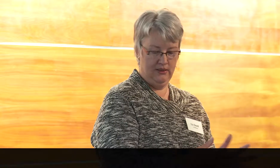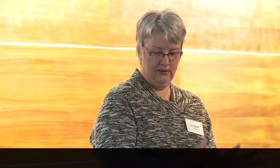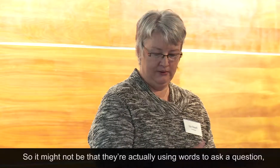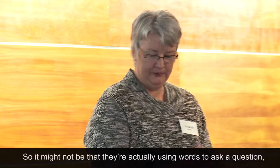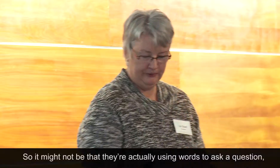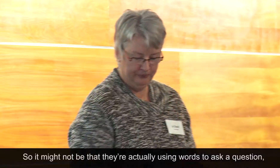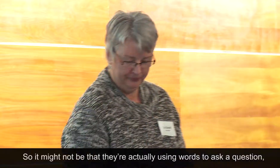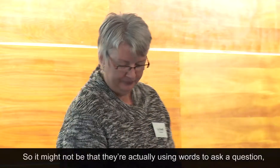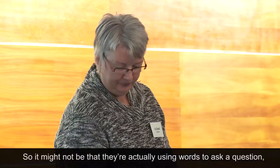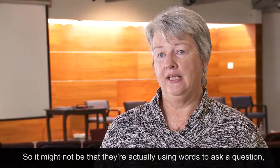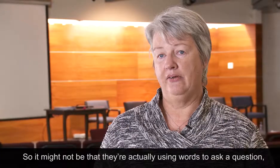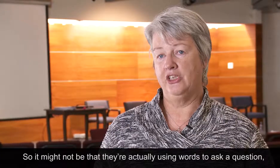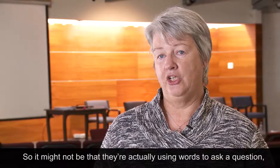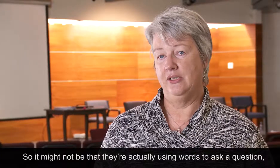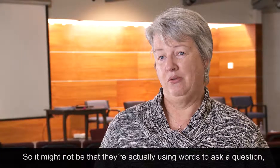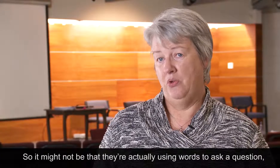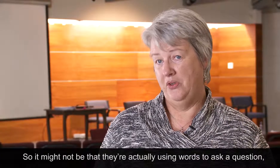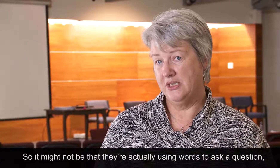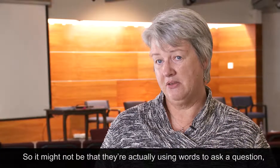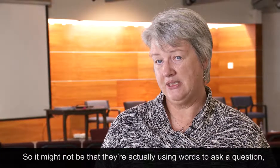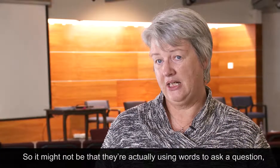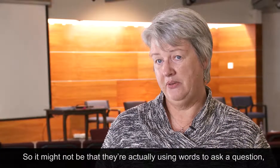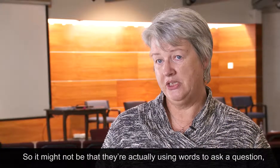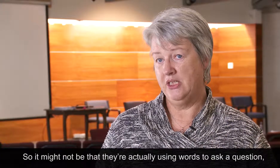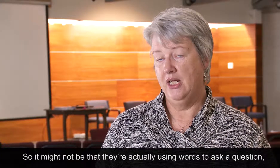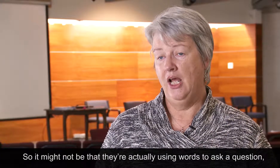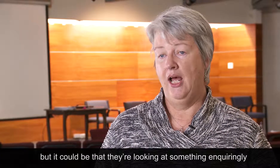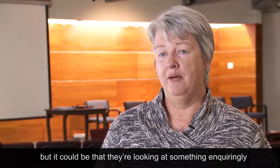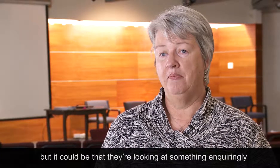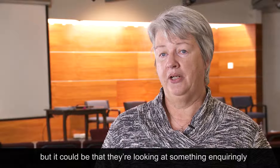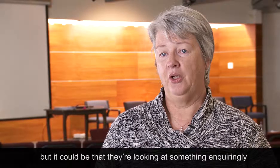Elizabeth: So it might not be that they’re using words to ask a questions, but it could